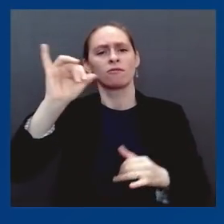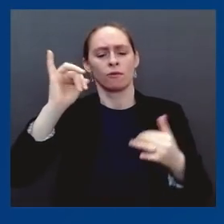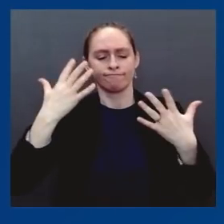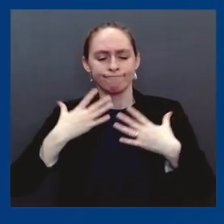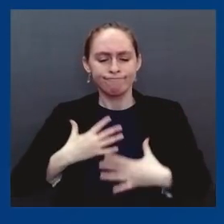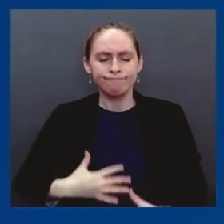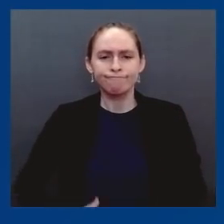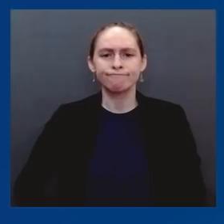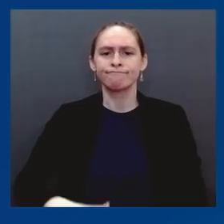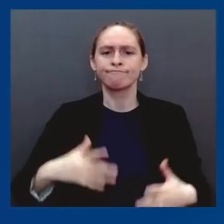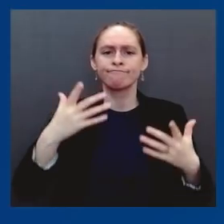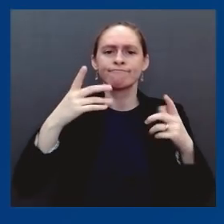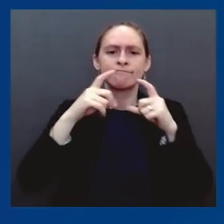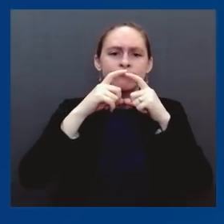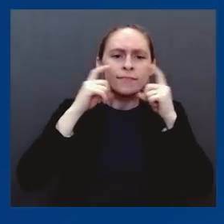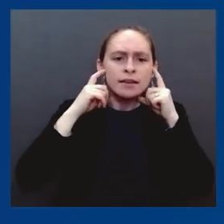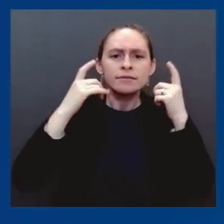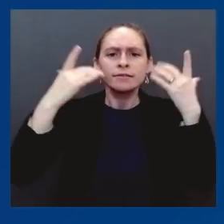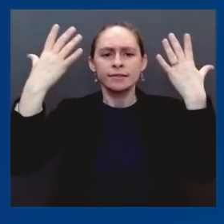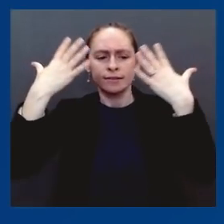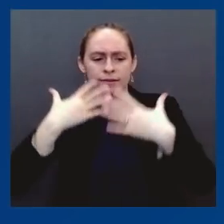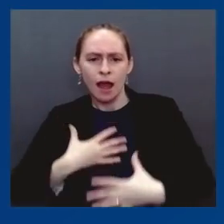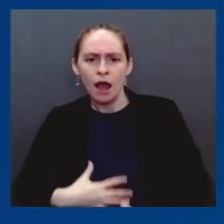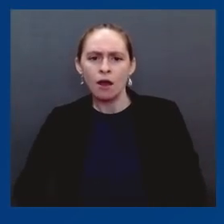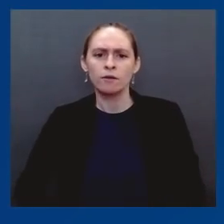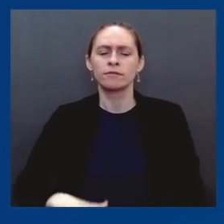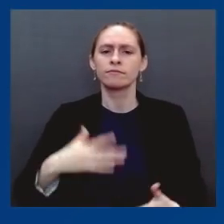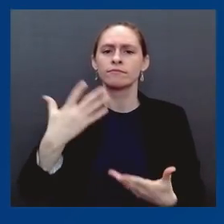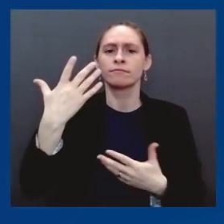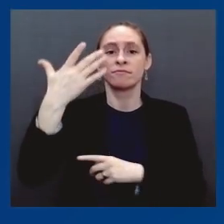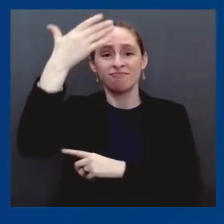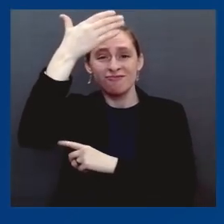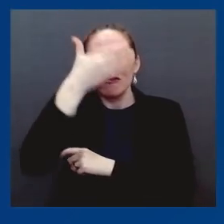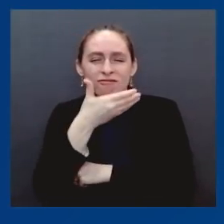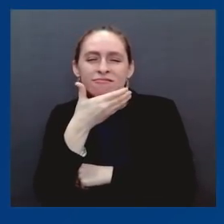has shipped for frontline healthcare workers in states in the past couple of weeks alone.